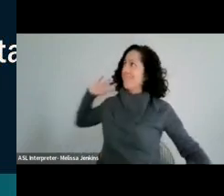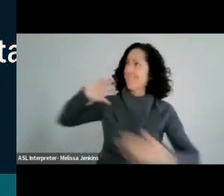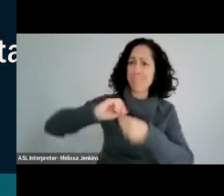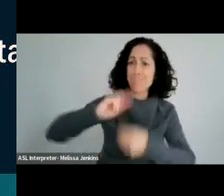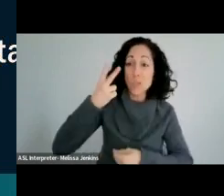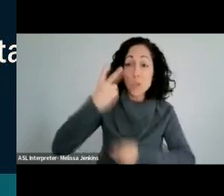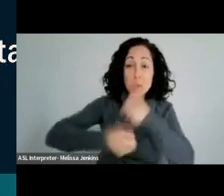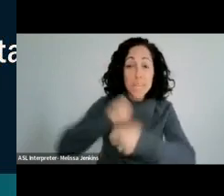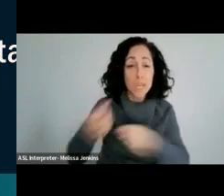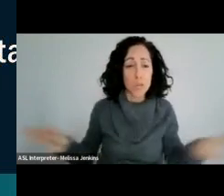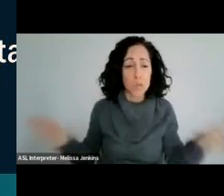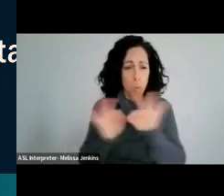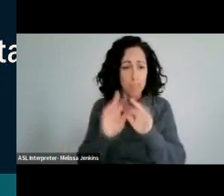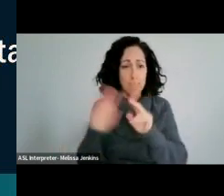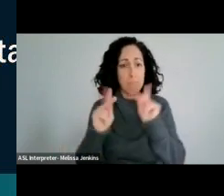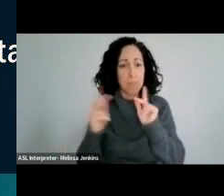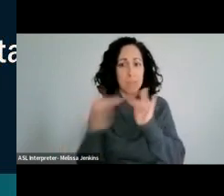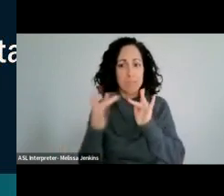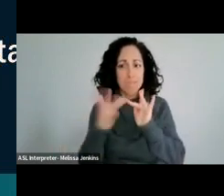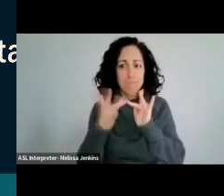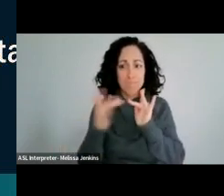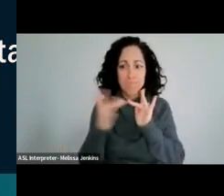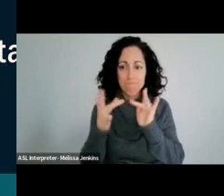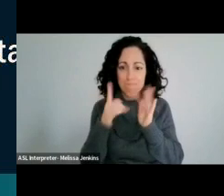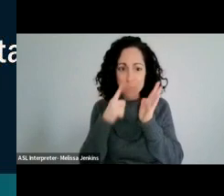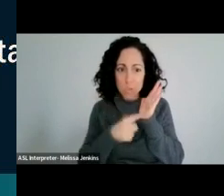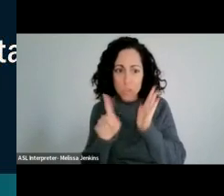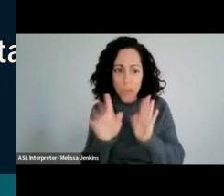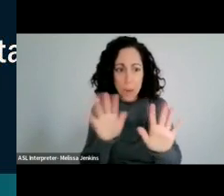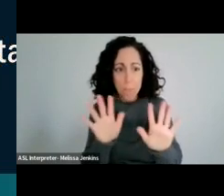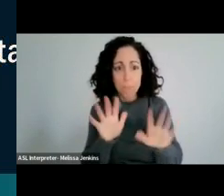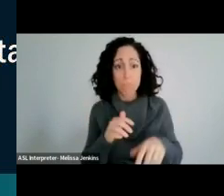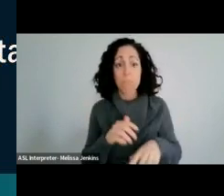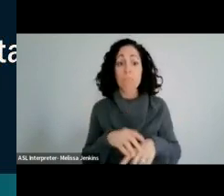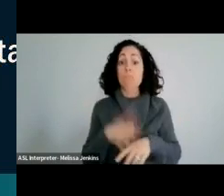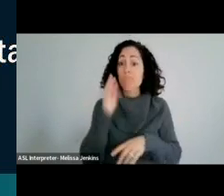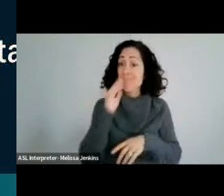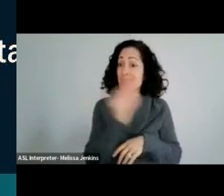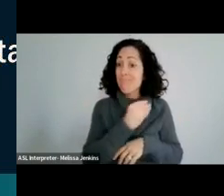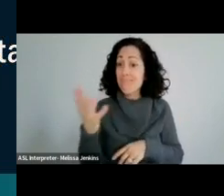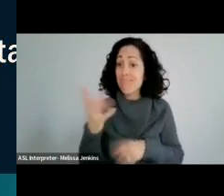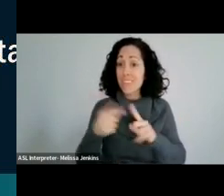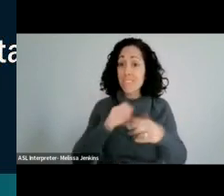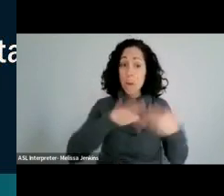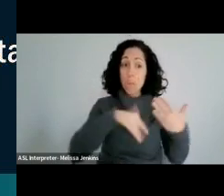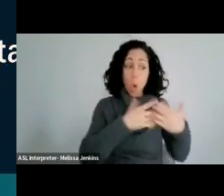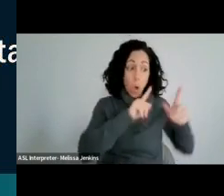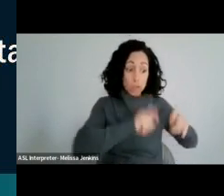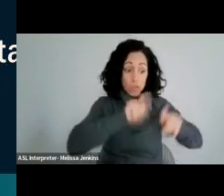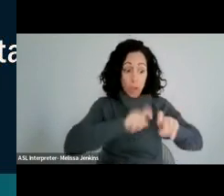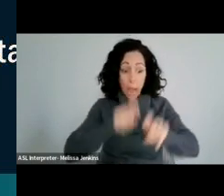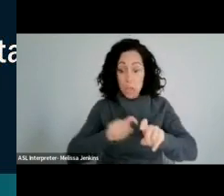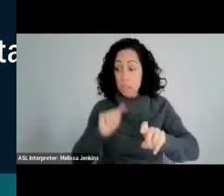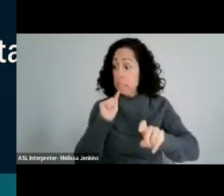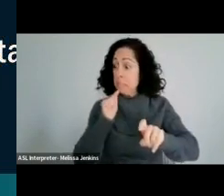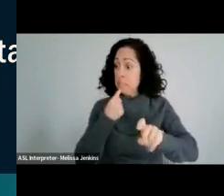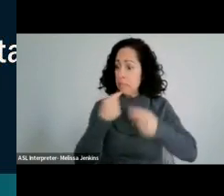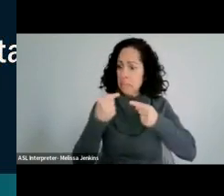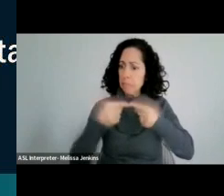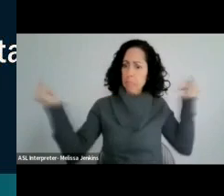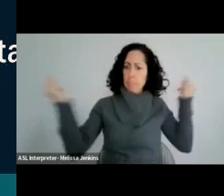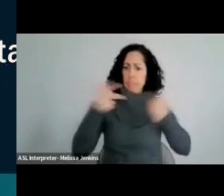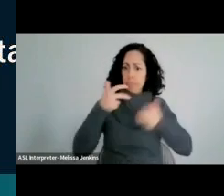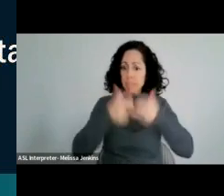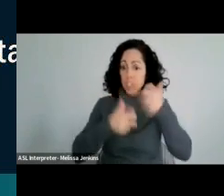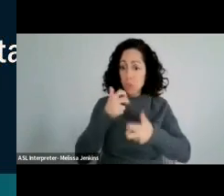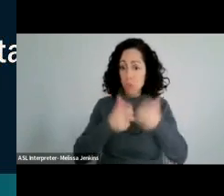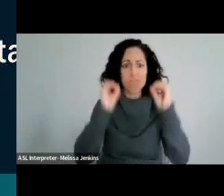Importantly, no serious adverse events were noted and there were no cases of inflammation.